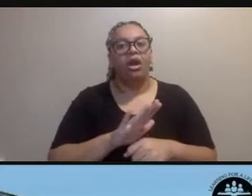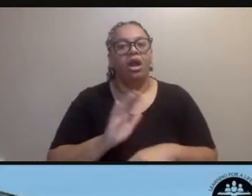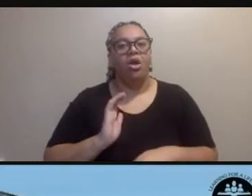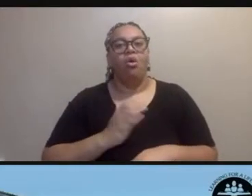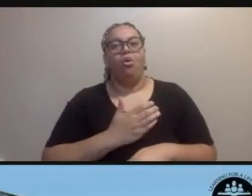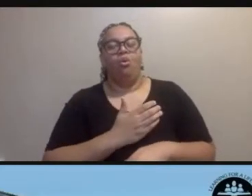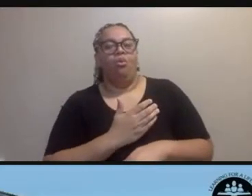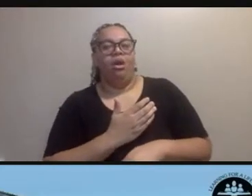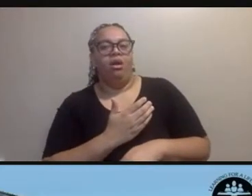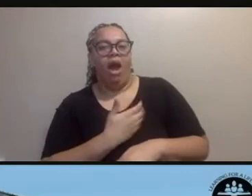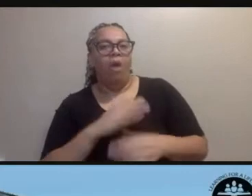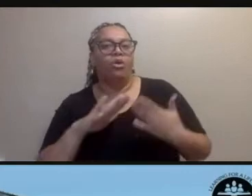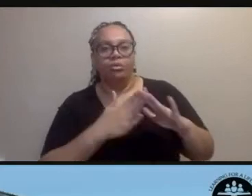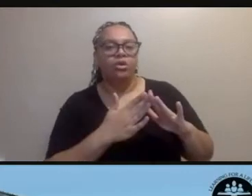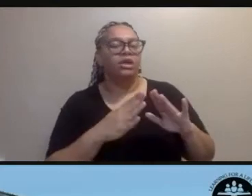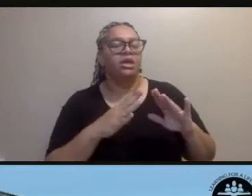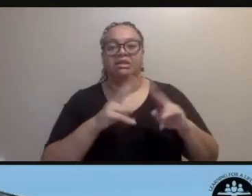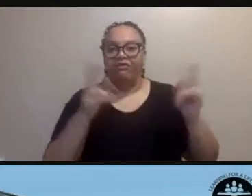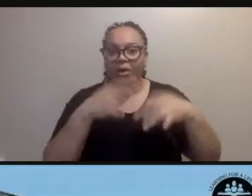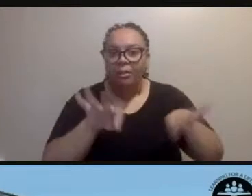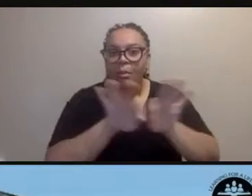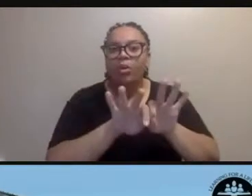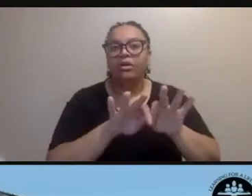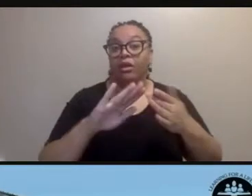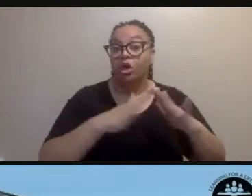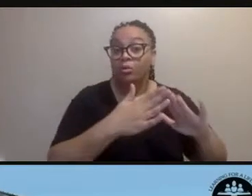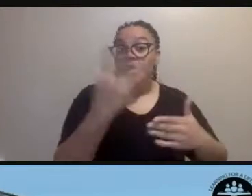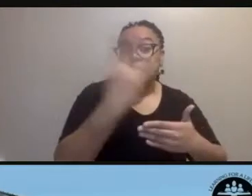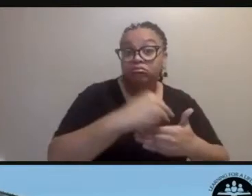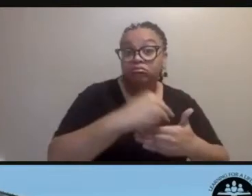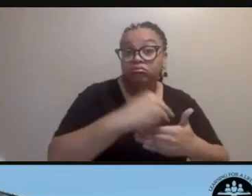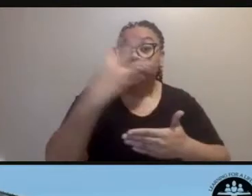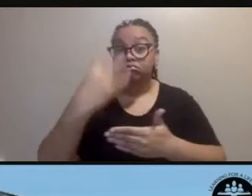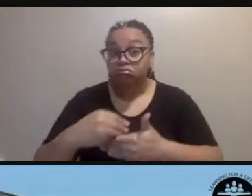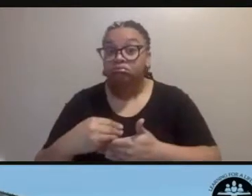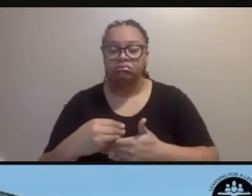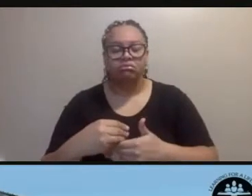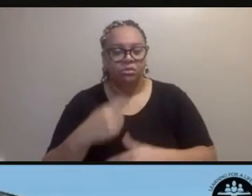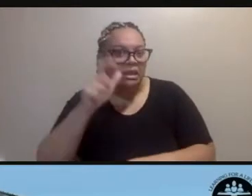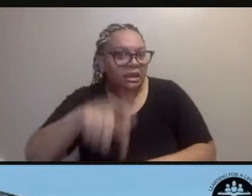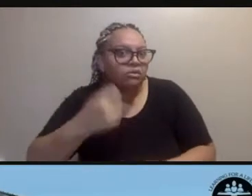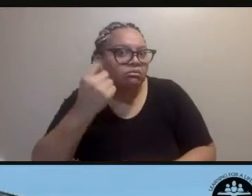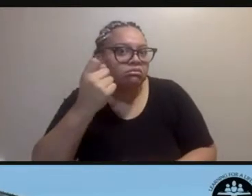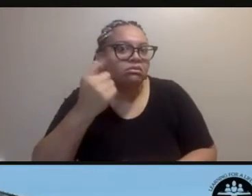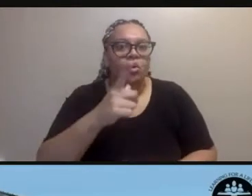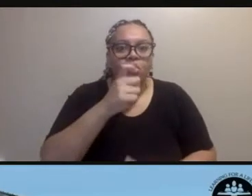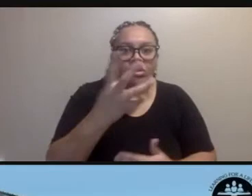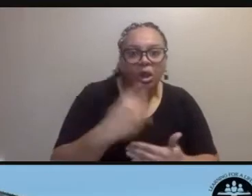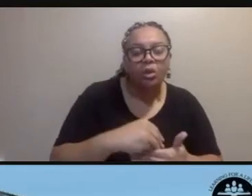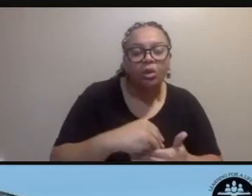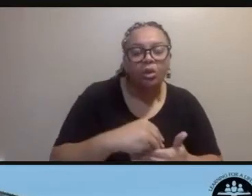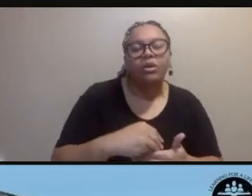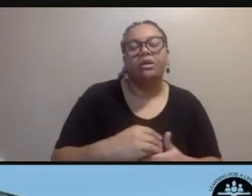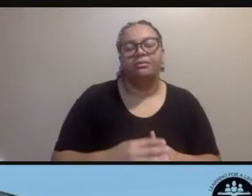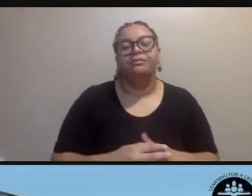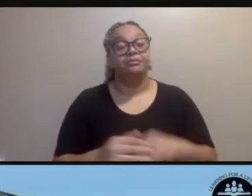OF DISCIPLINE STUDENT AND SCHOOL DISCIPLINE DATA THAT'S AN AREA WHERE THIS FACT IS